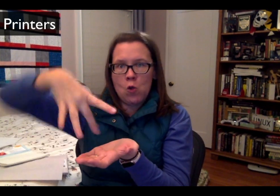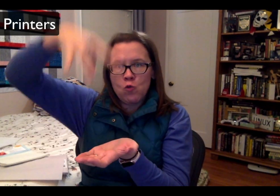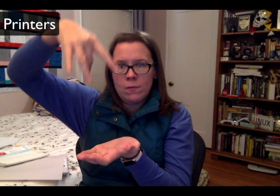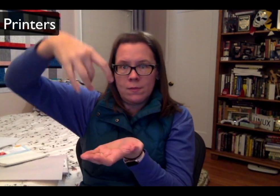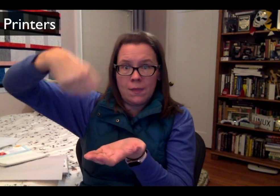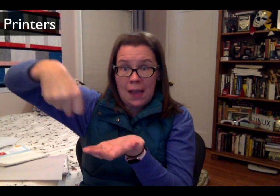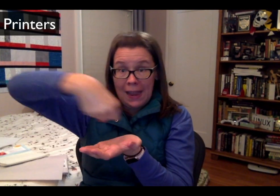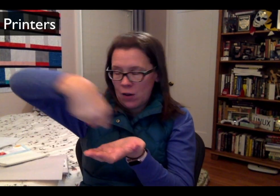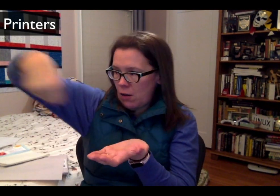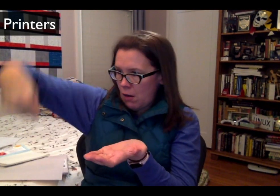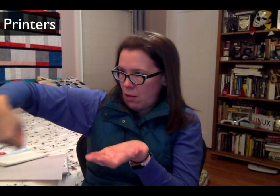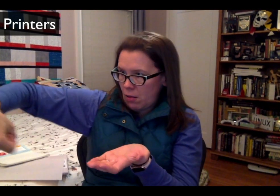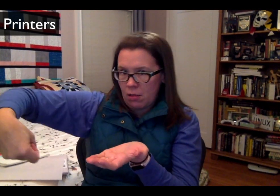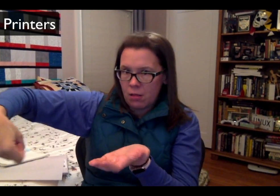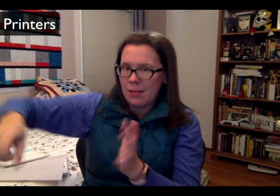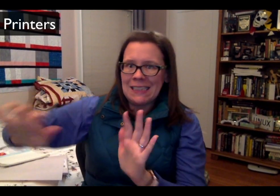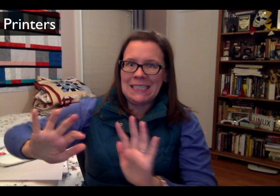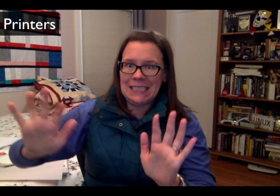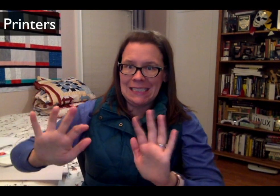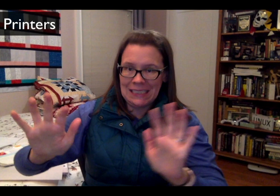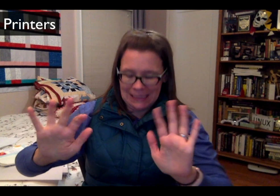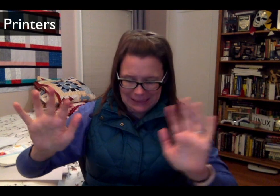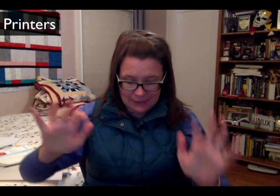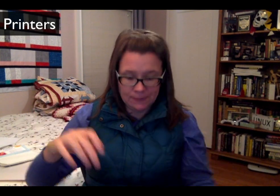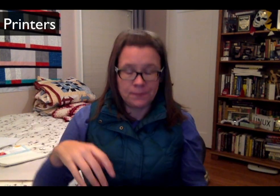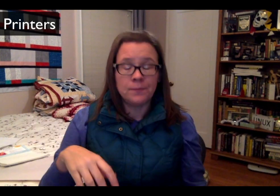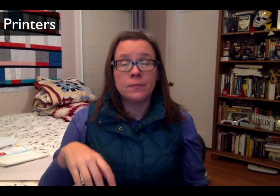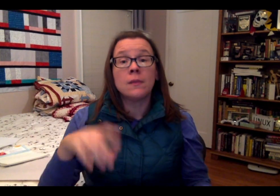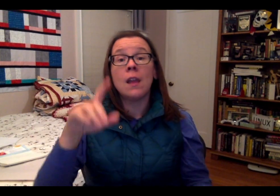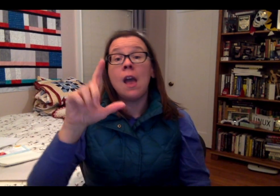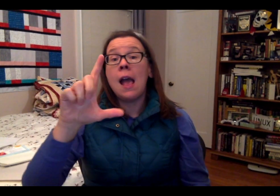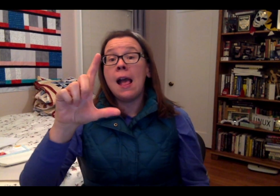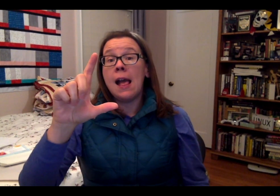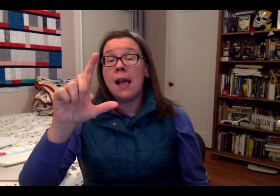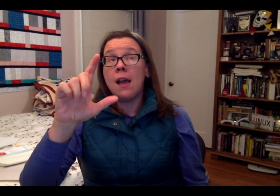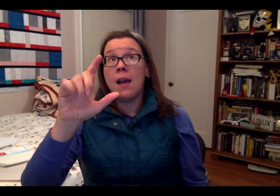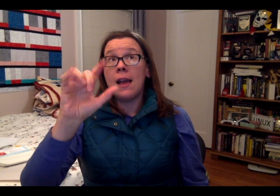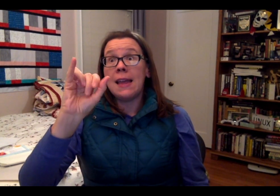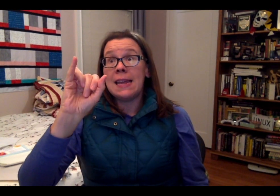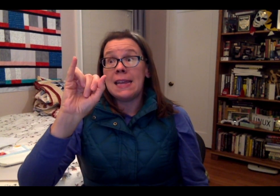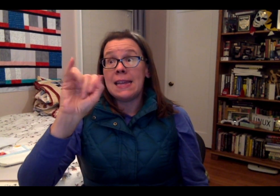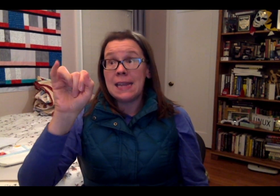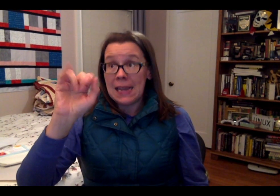Um and then I'm usually fine because i can go fabric to fabric as long as I don't touch